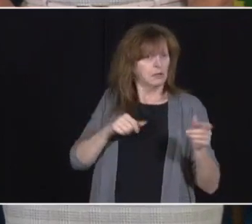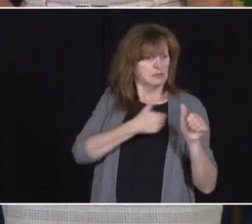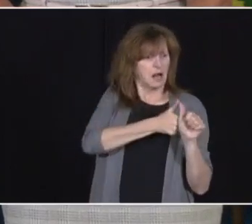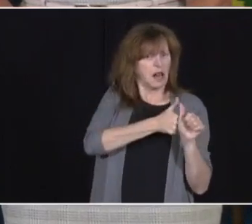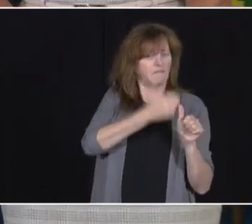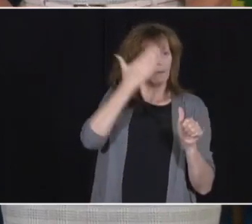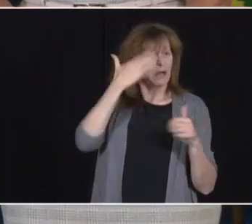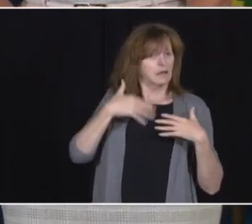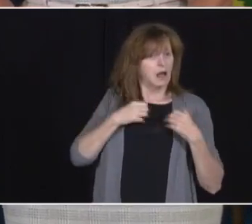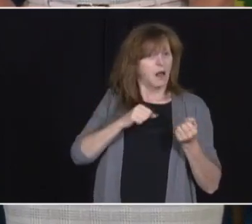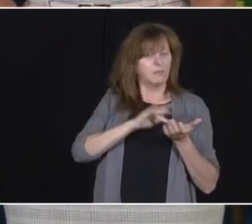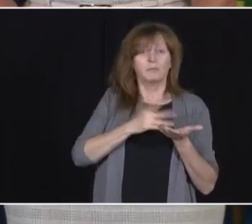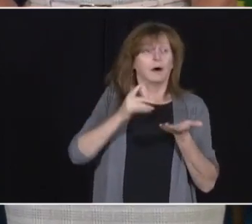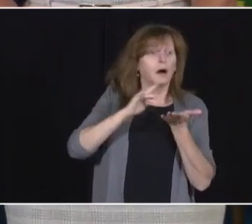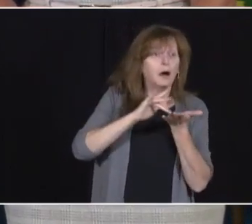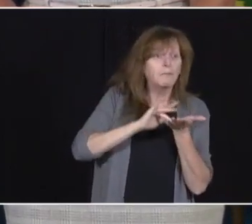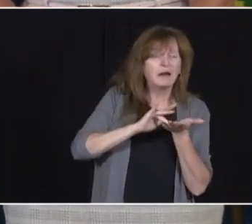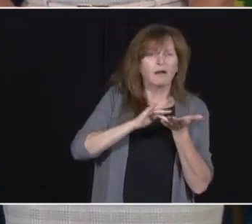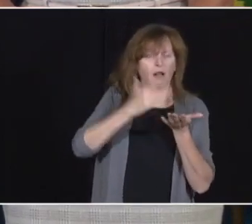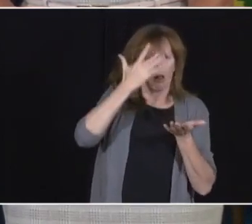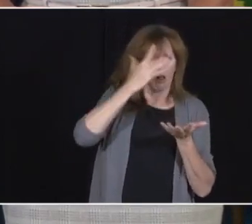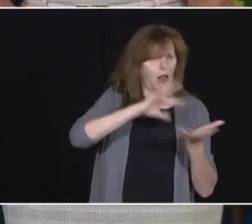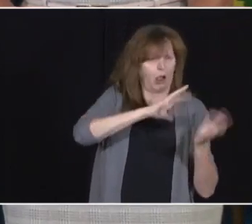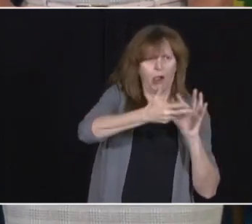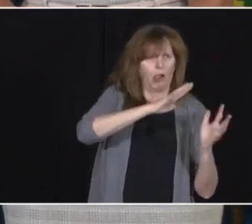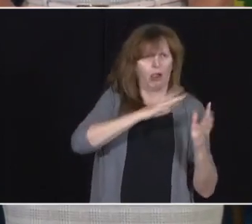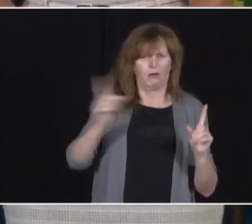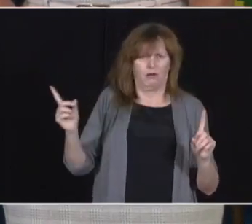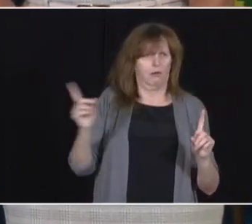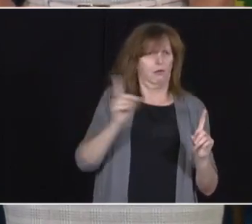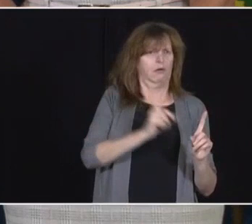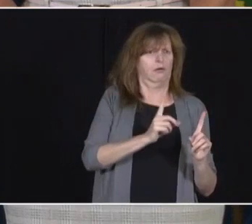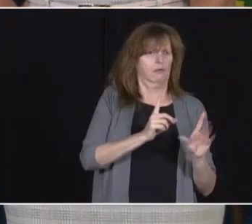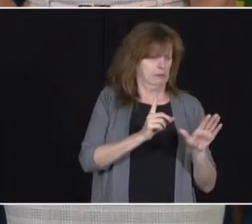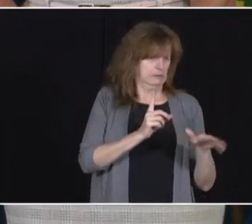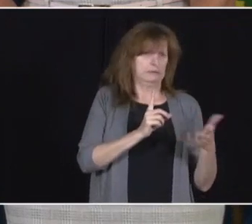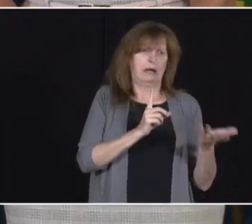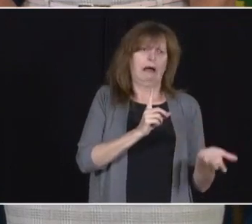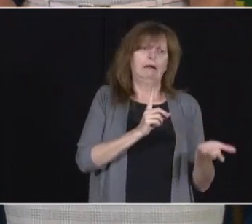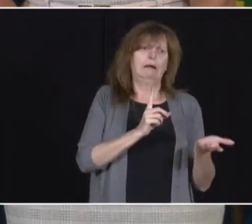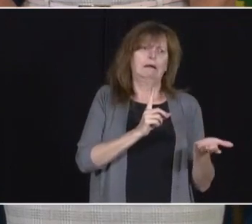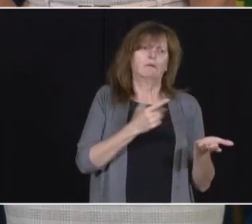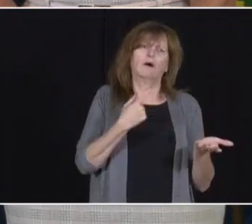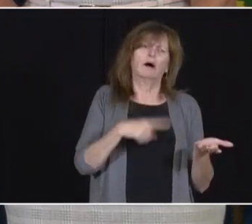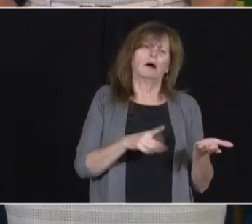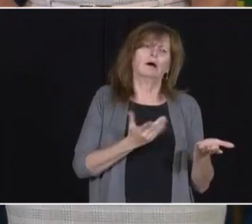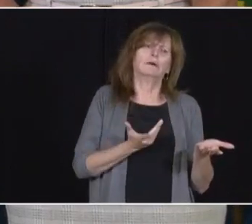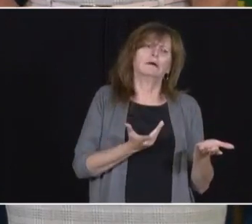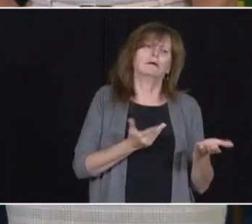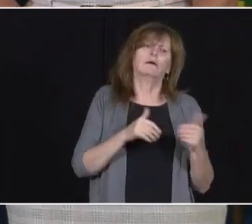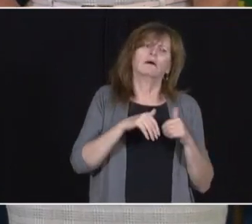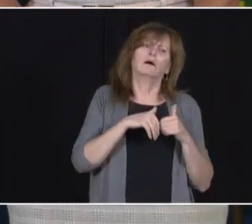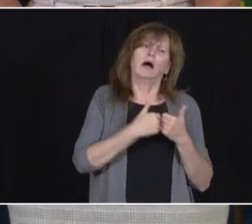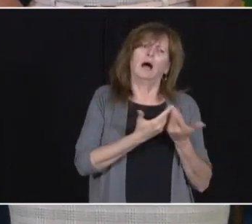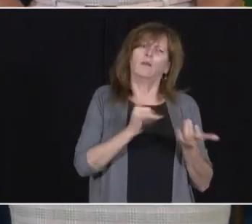more recent cases yet, but I think everyone would agree that when you call police and someone is a mental distress, medical distress, and a